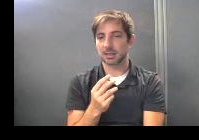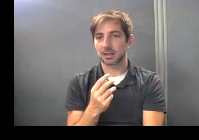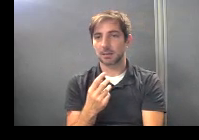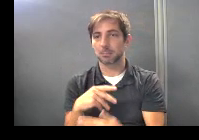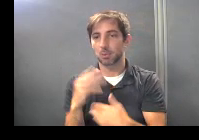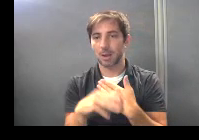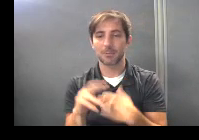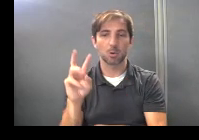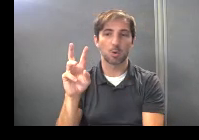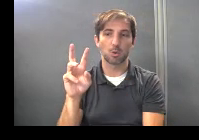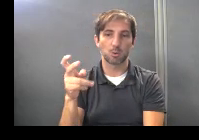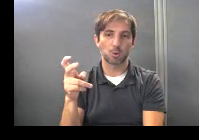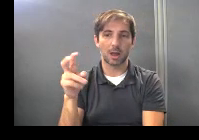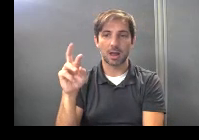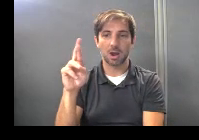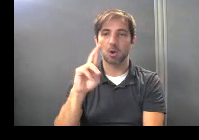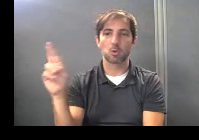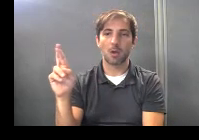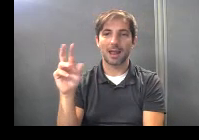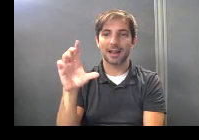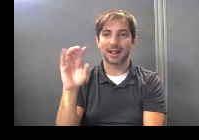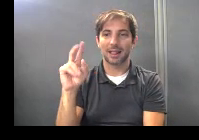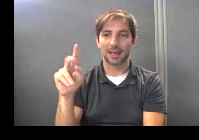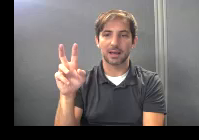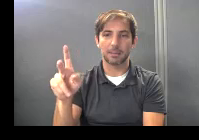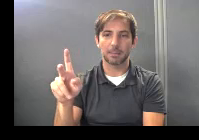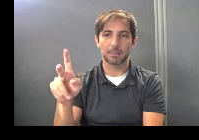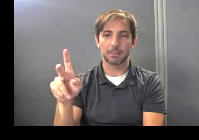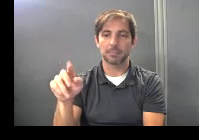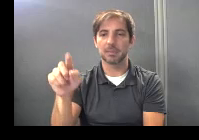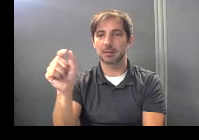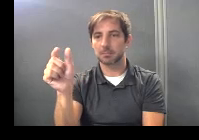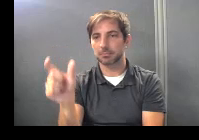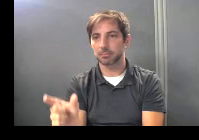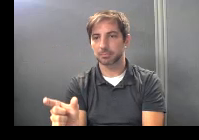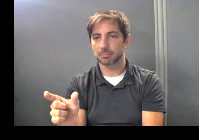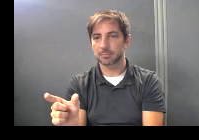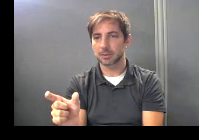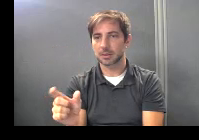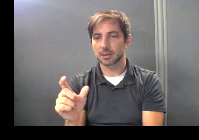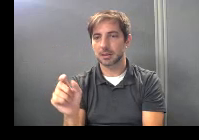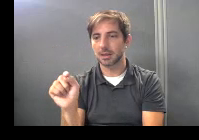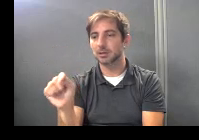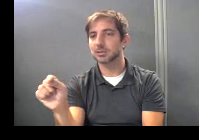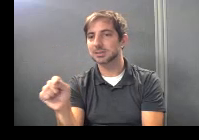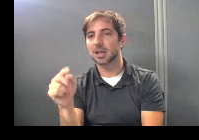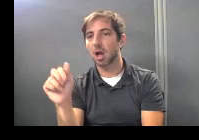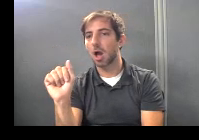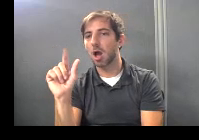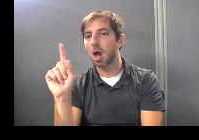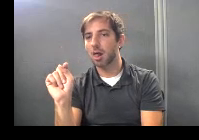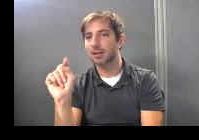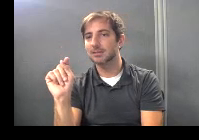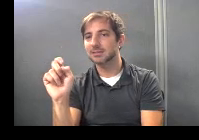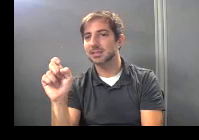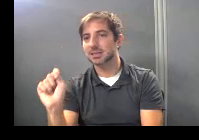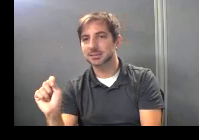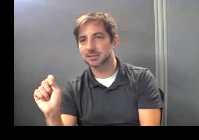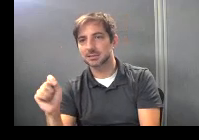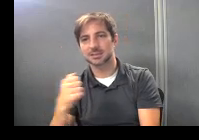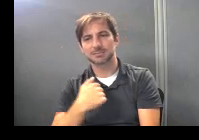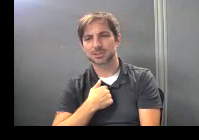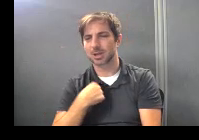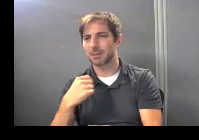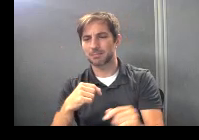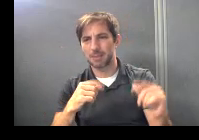CAN RIGHT CLICK AND SEE ALT TEXT AND YOU CAN ADD -- SORRY, I'M GETTING POP UPS IN ANOTHER